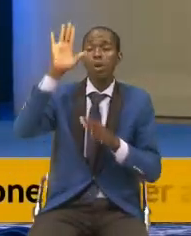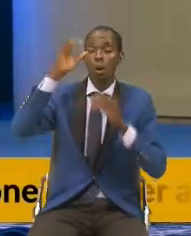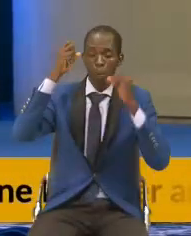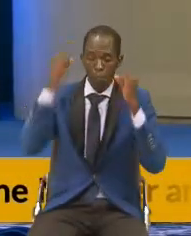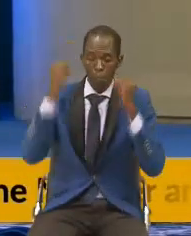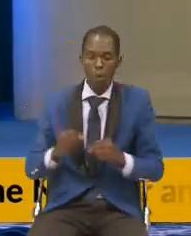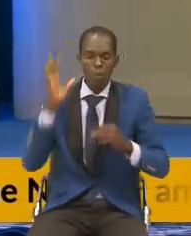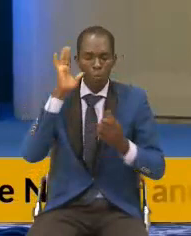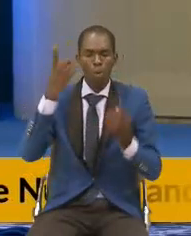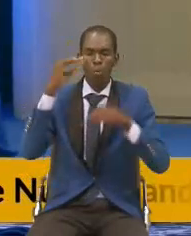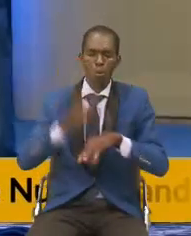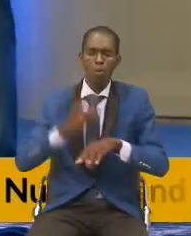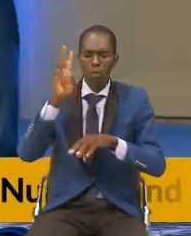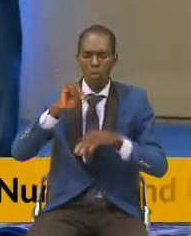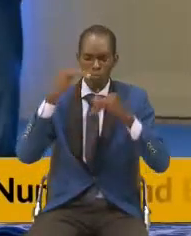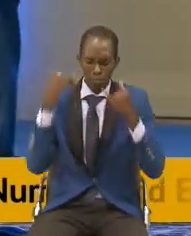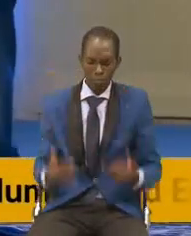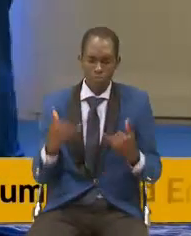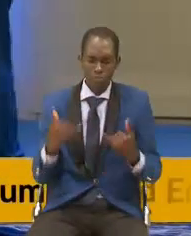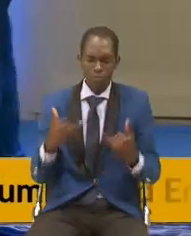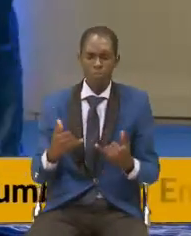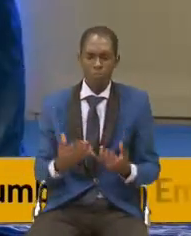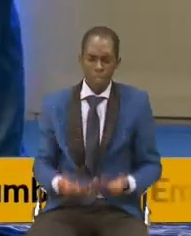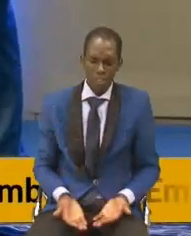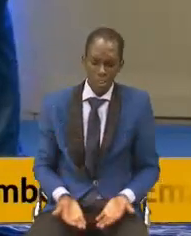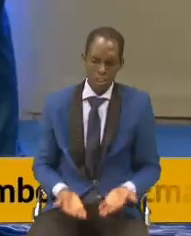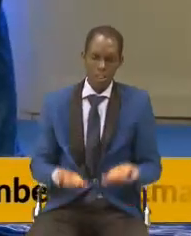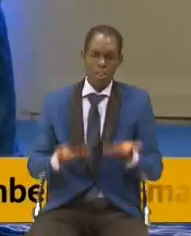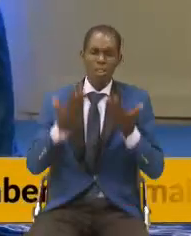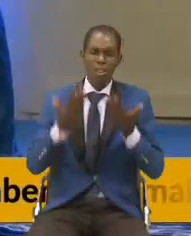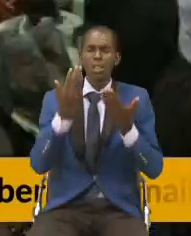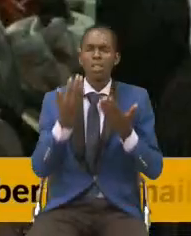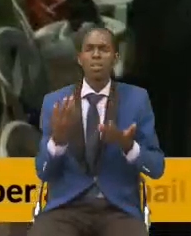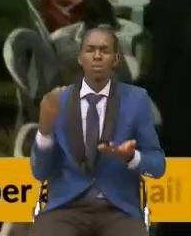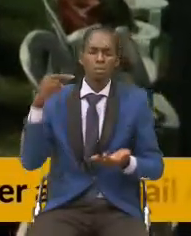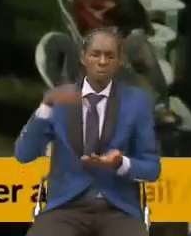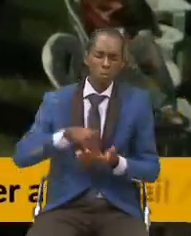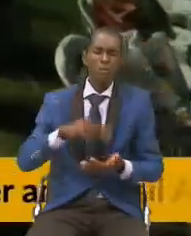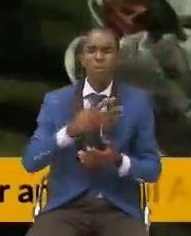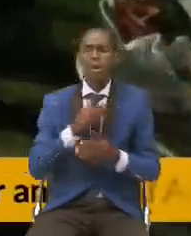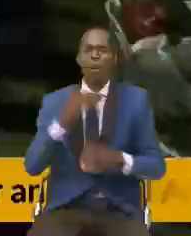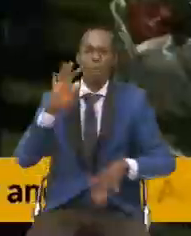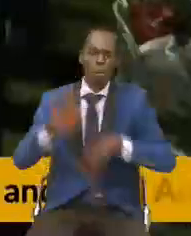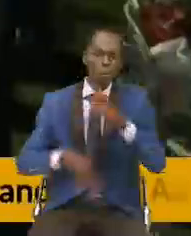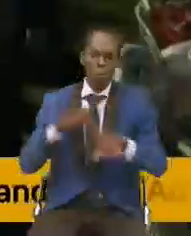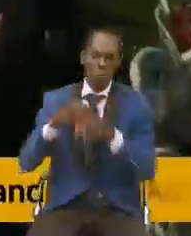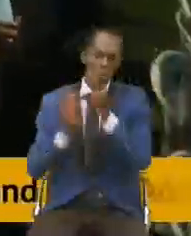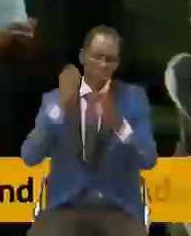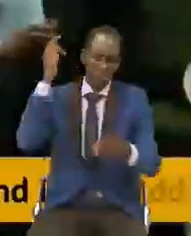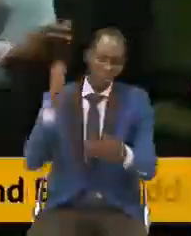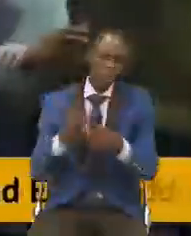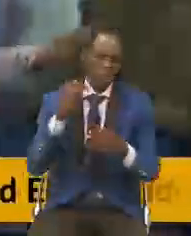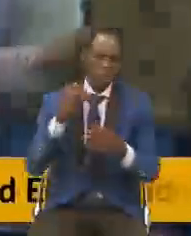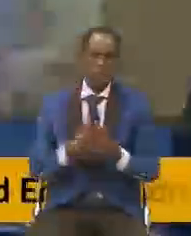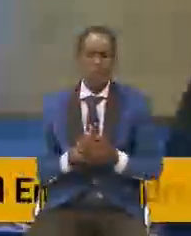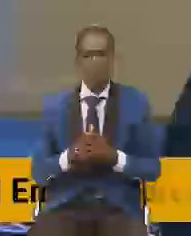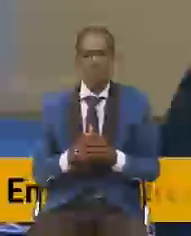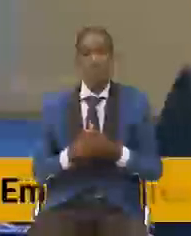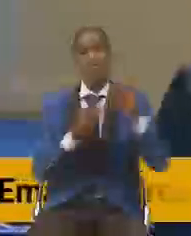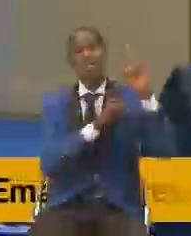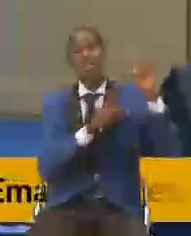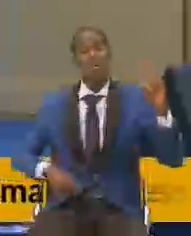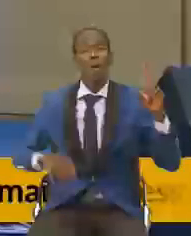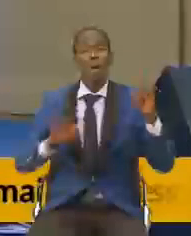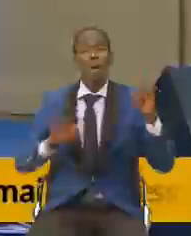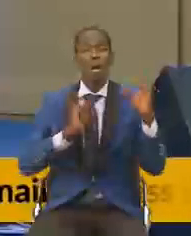any way i pray that your power will come upon them right now rise up and walk in jesus name